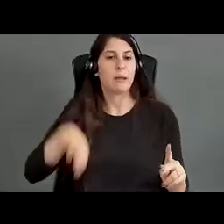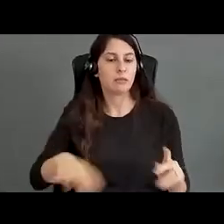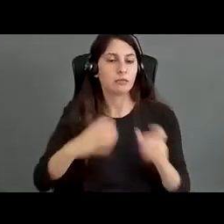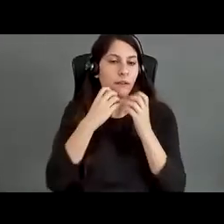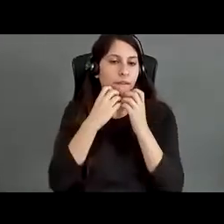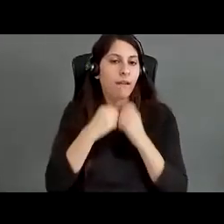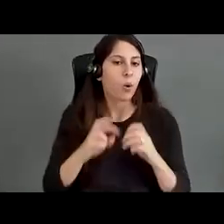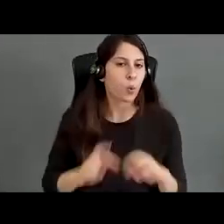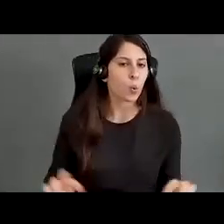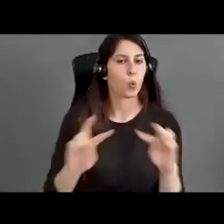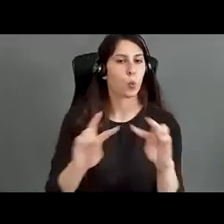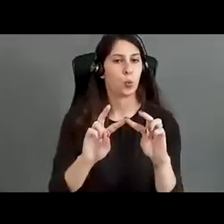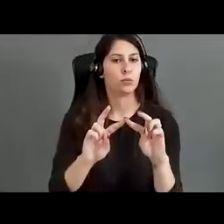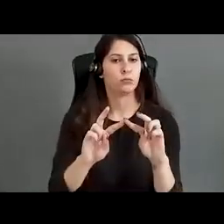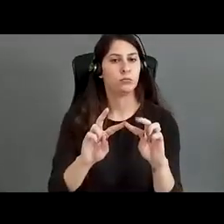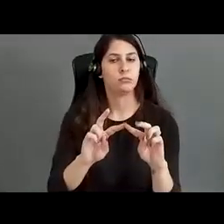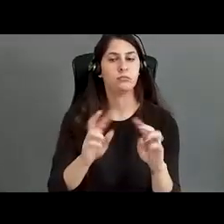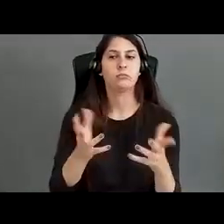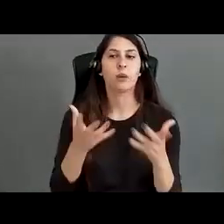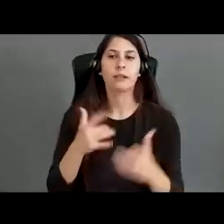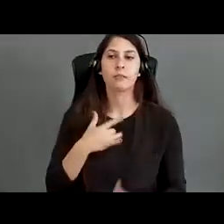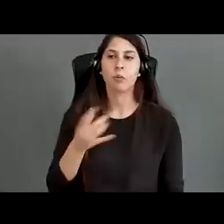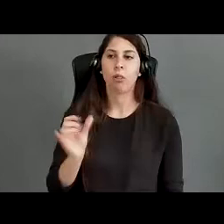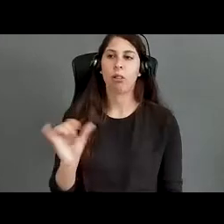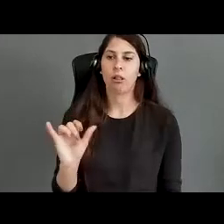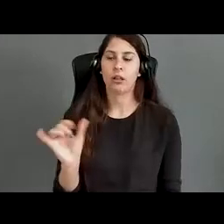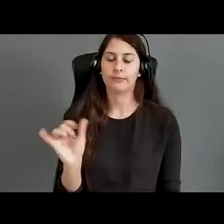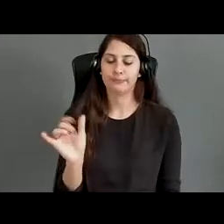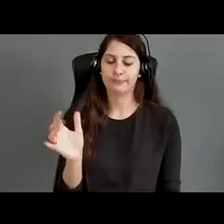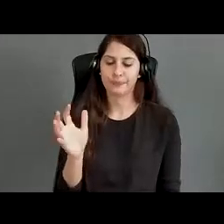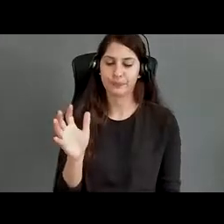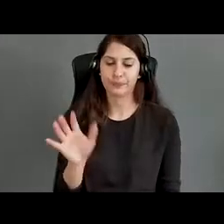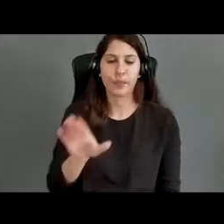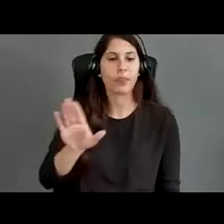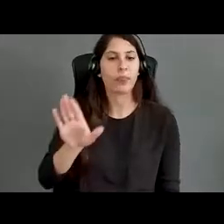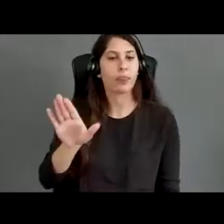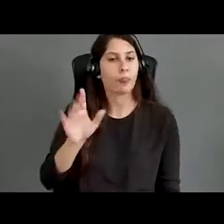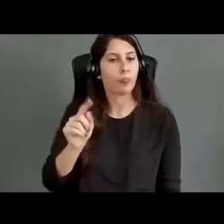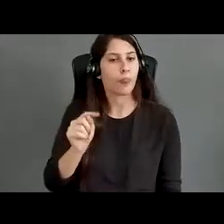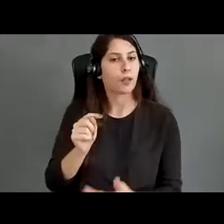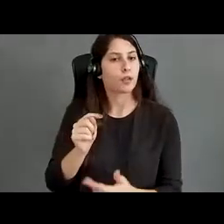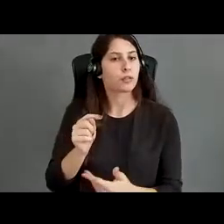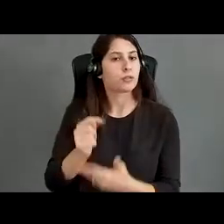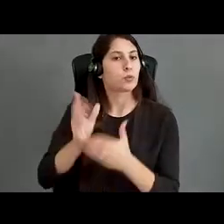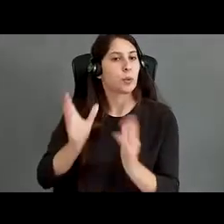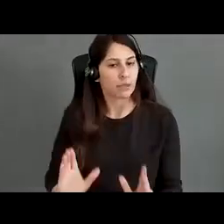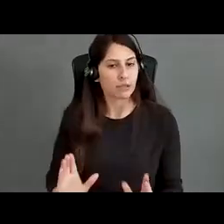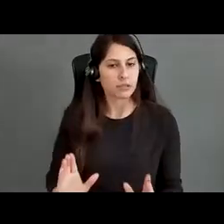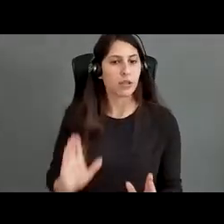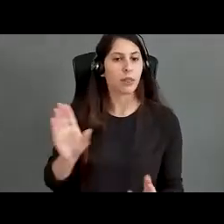they have to feel like they're a treatment provider, the health system, the behavioral health system